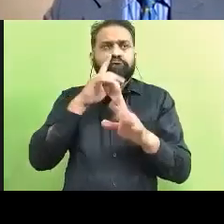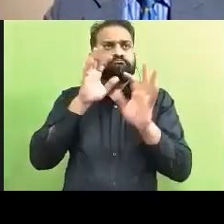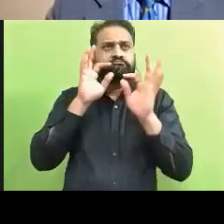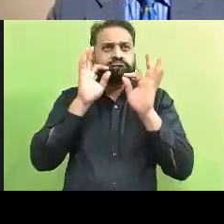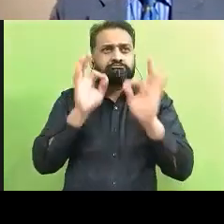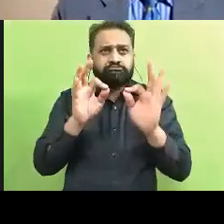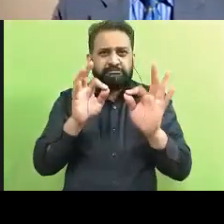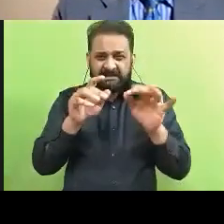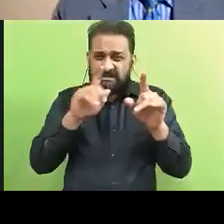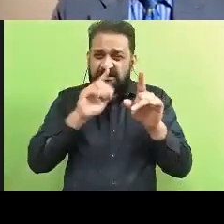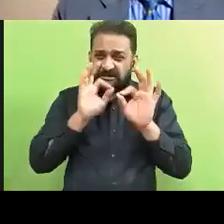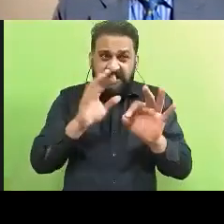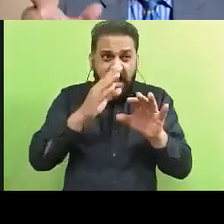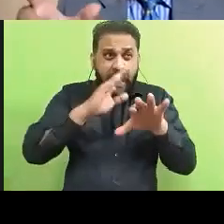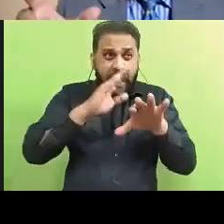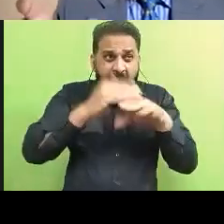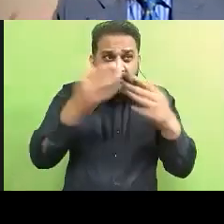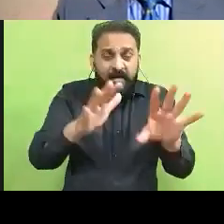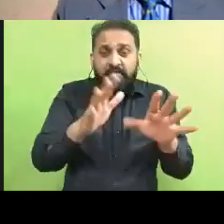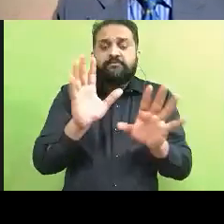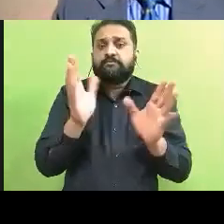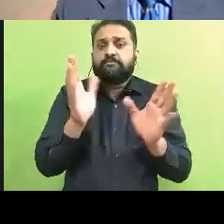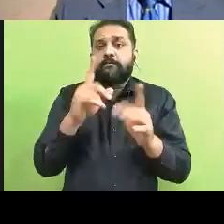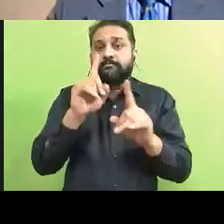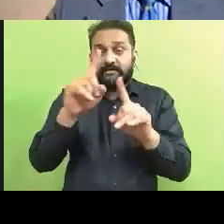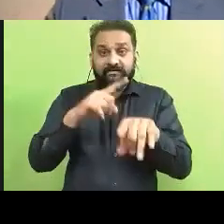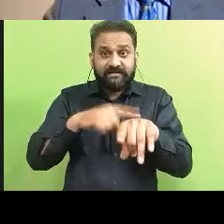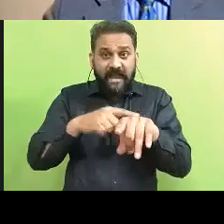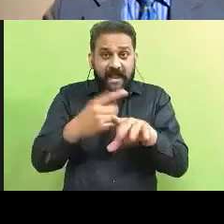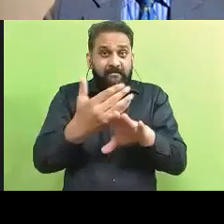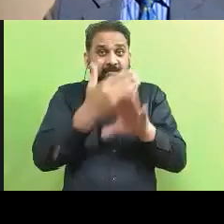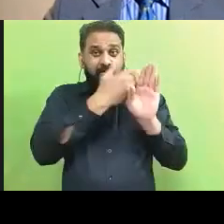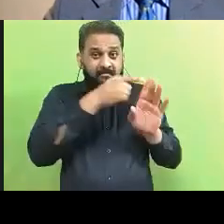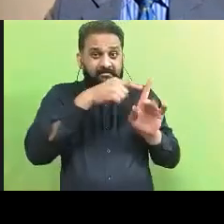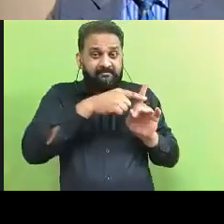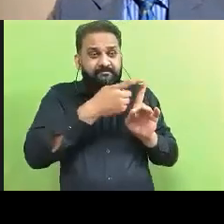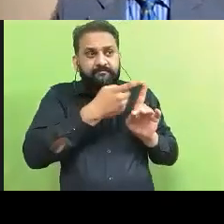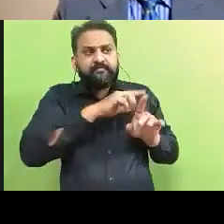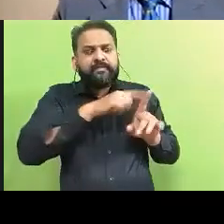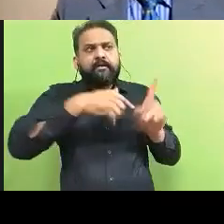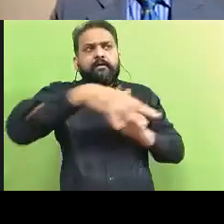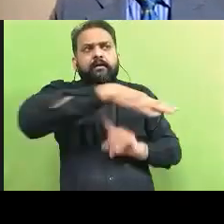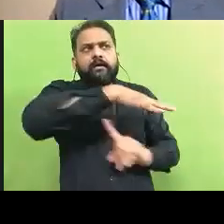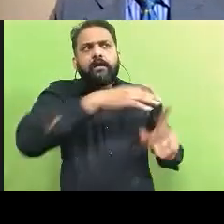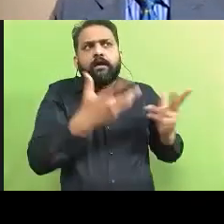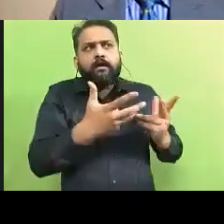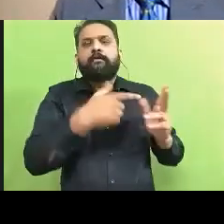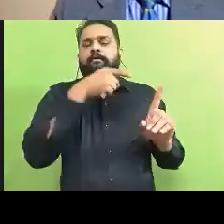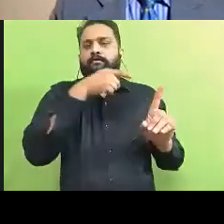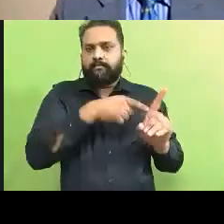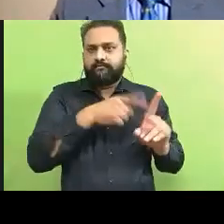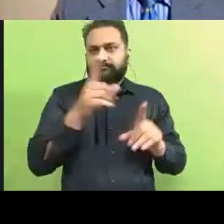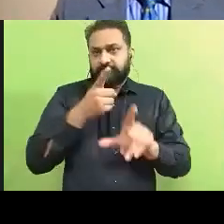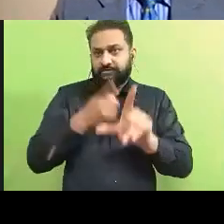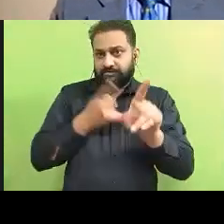but it will tell you that during that period what was the situation in this year moot you have that